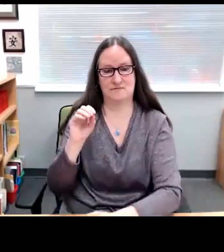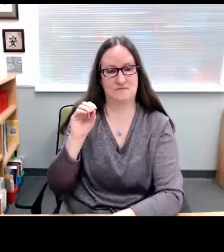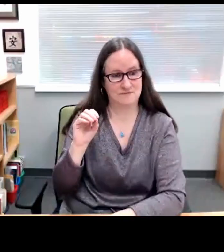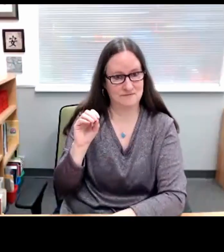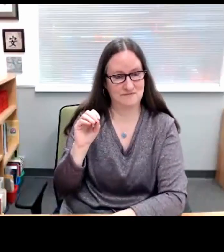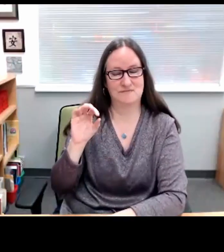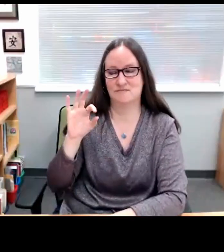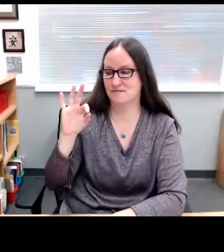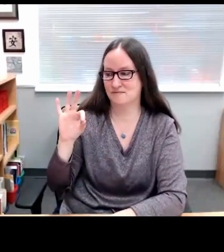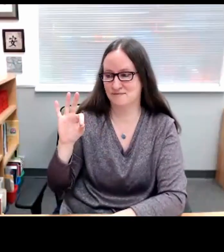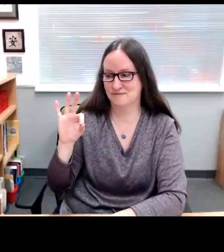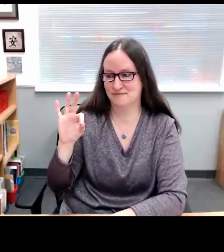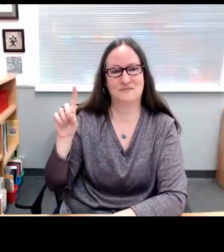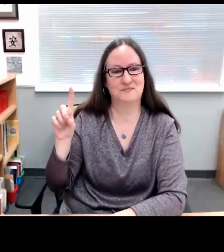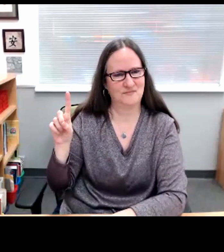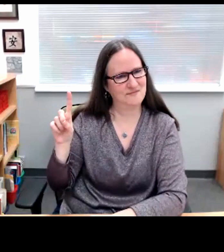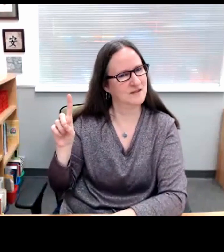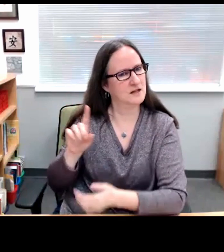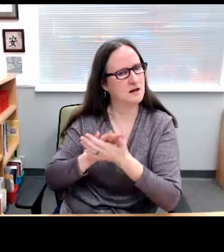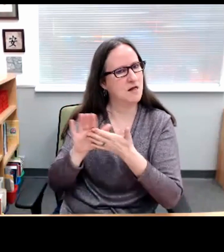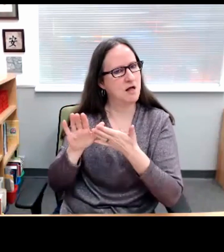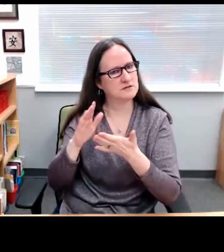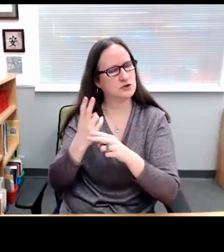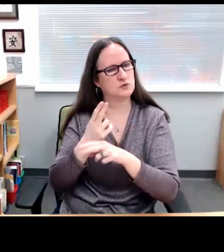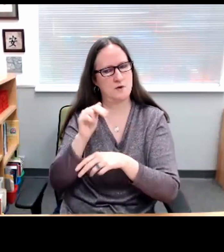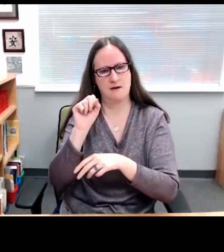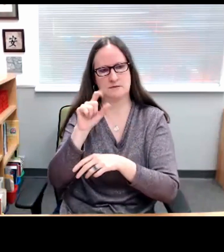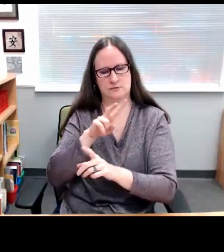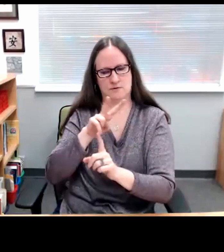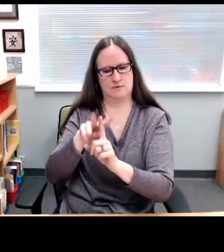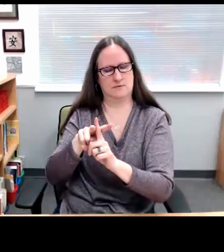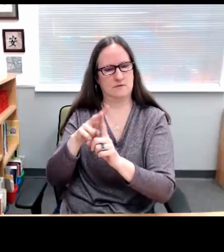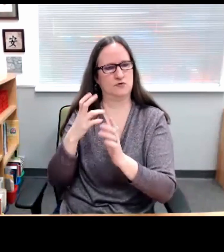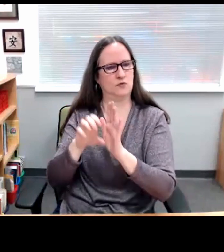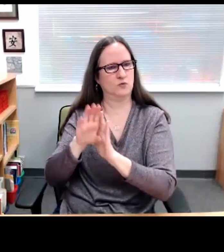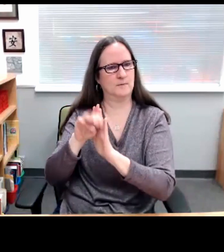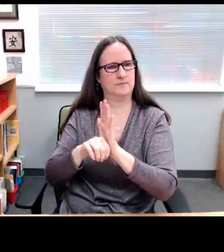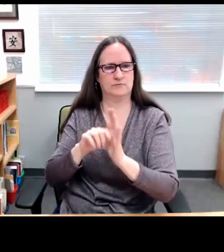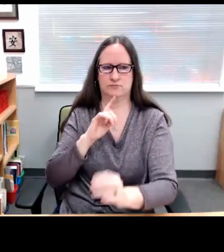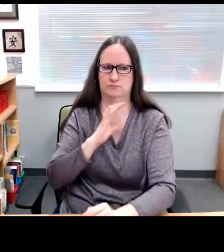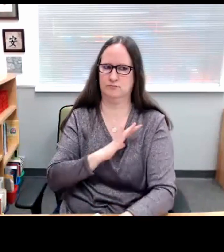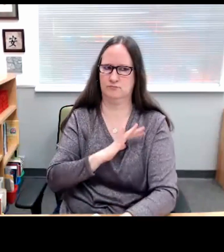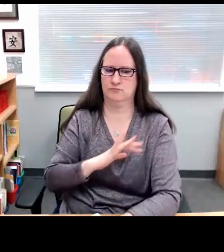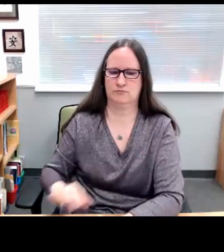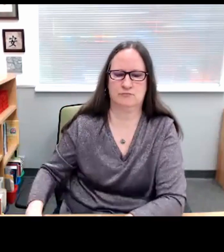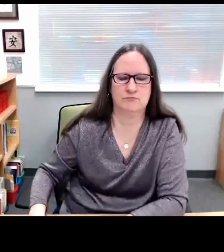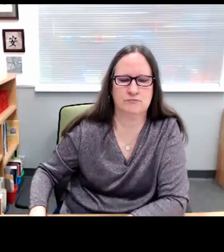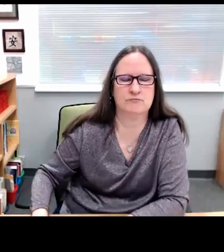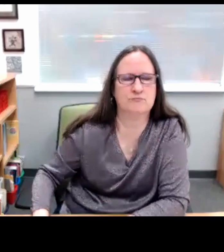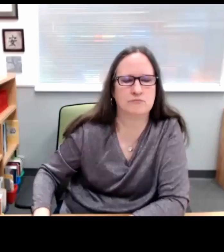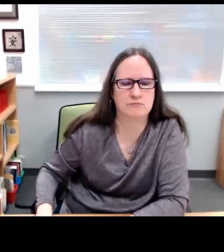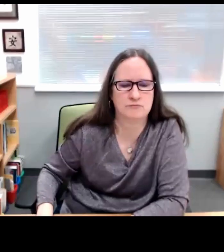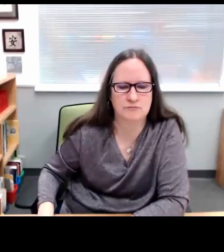So hand shaped O, F and 1, it's nice to be able to use ASL to apply to this type